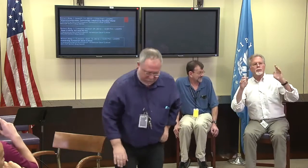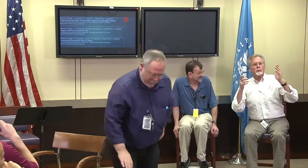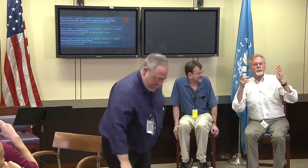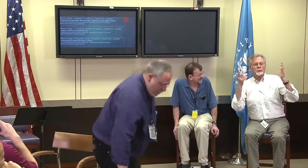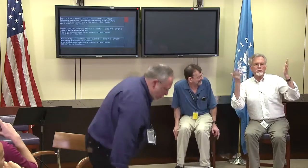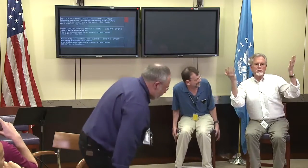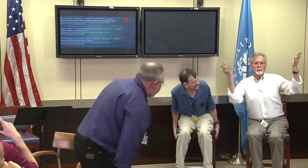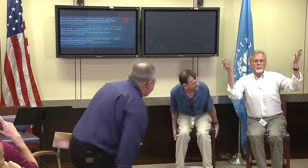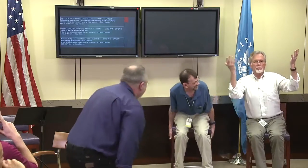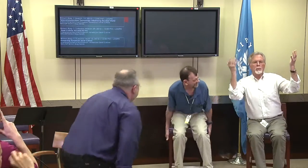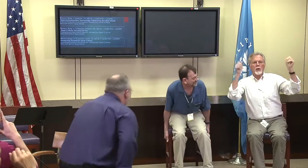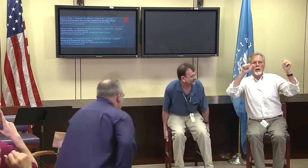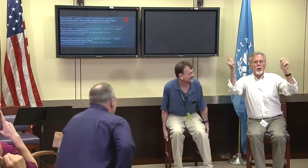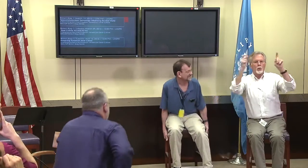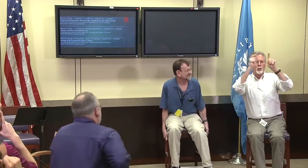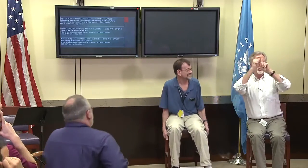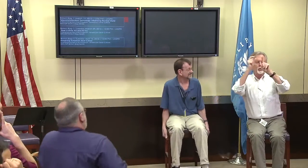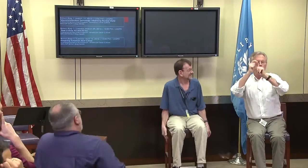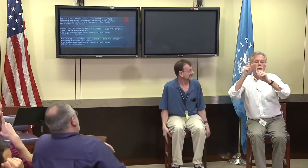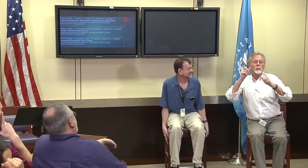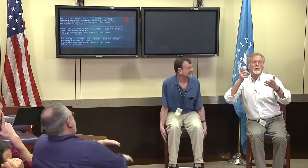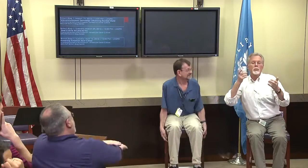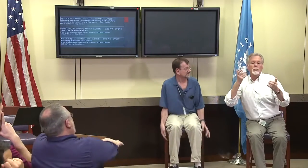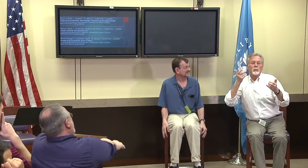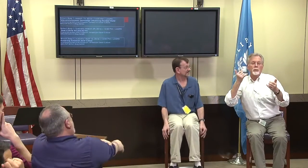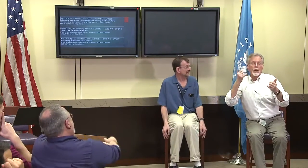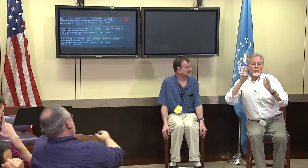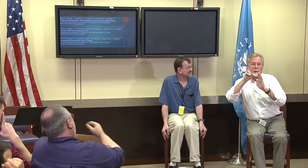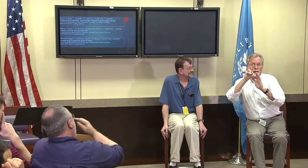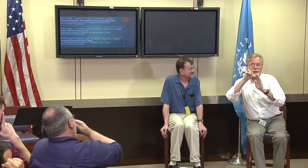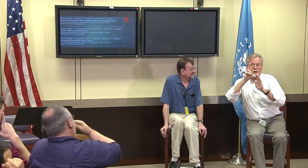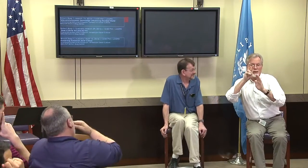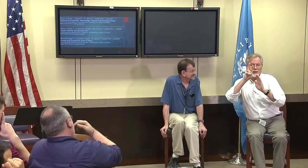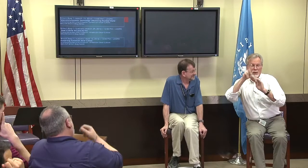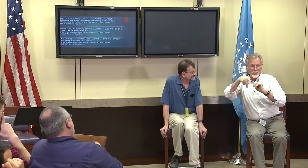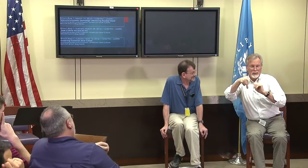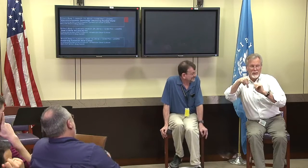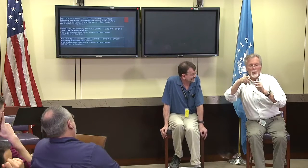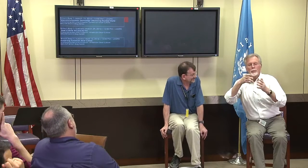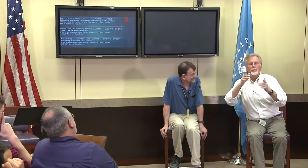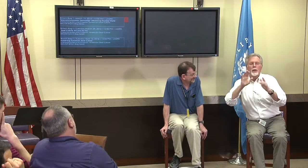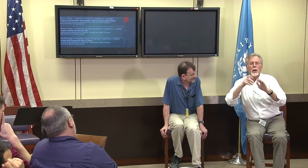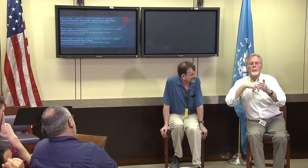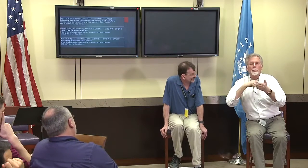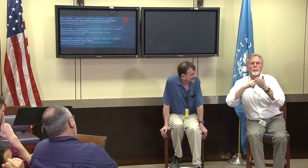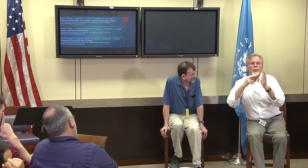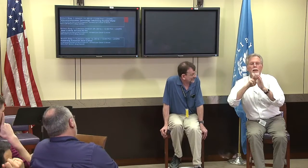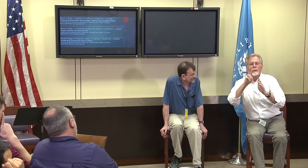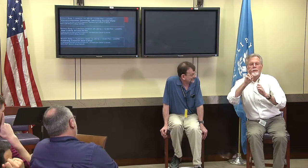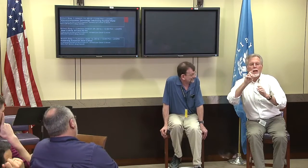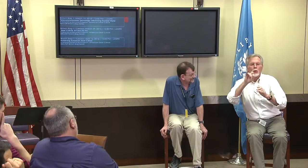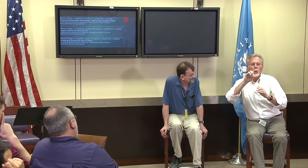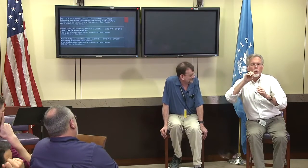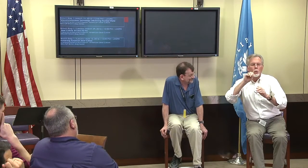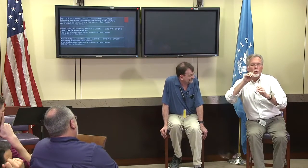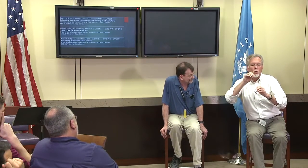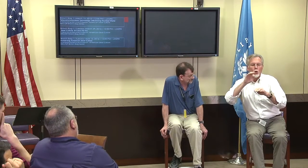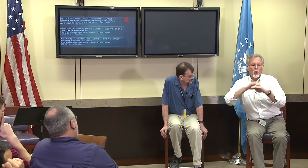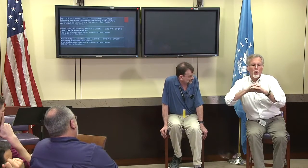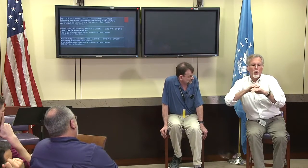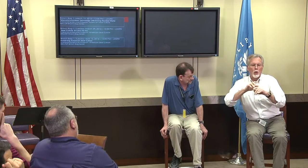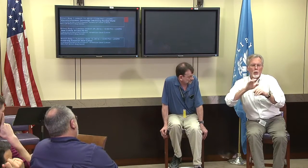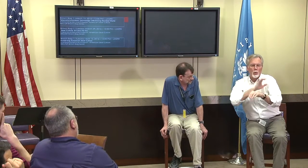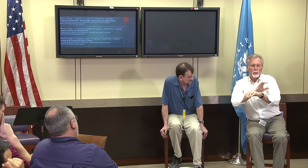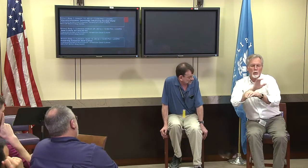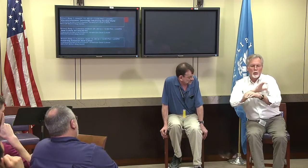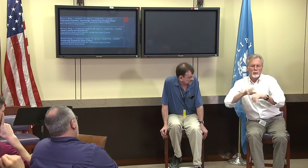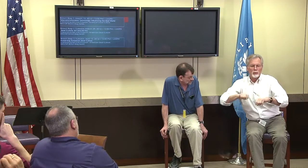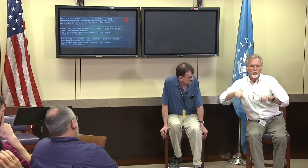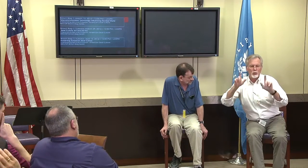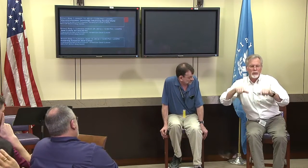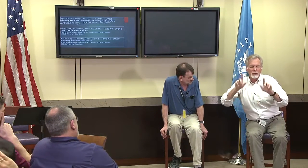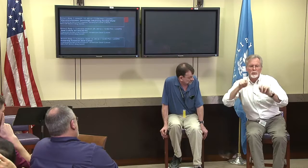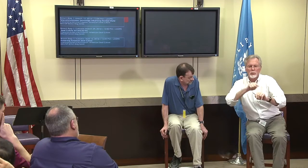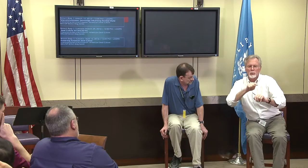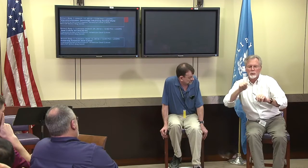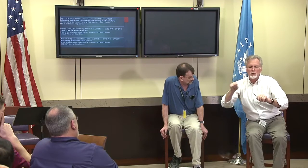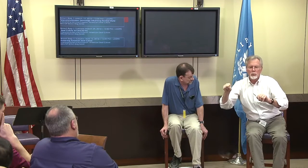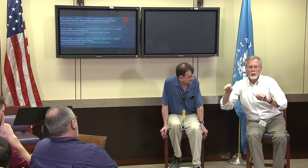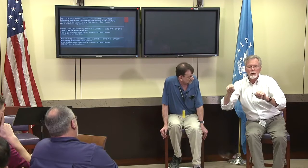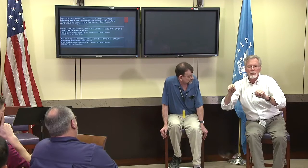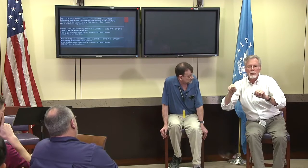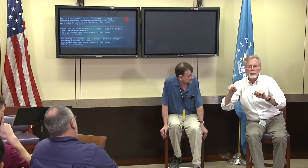Possibly, so in other words a person doing video on their computer